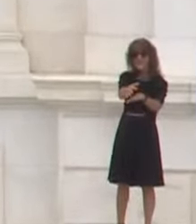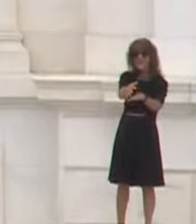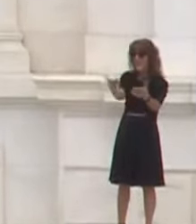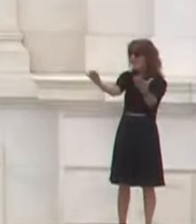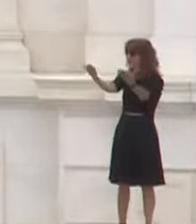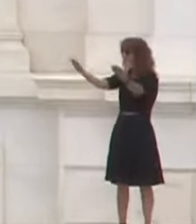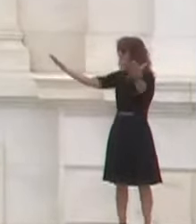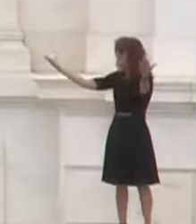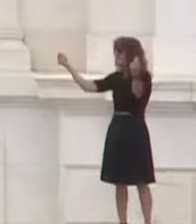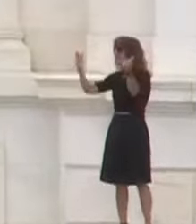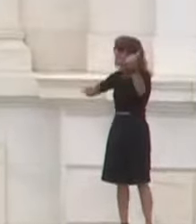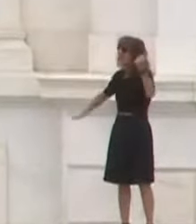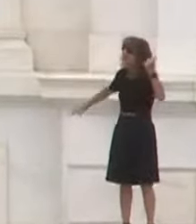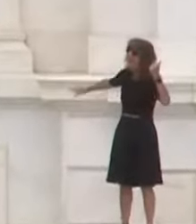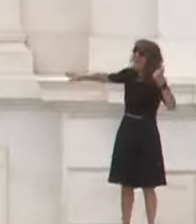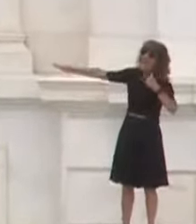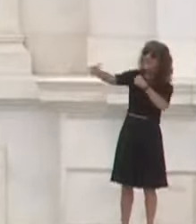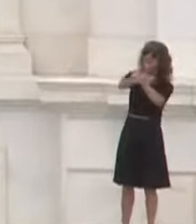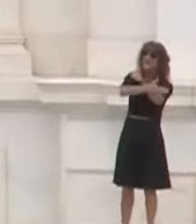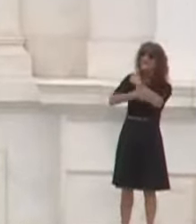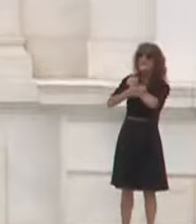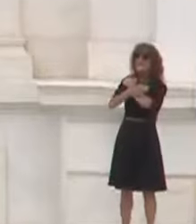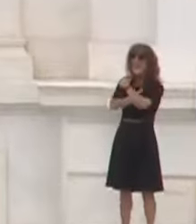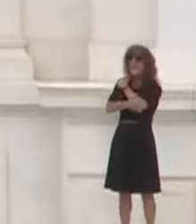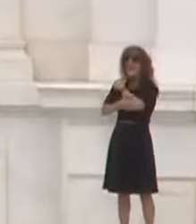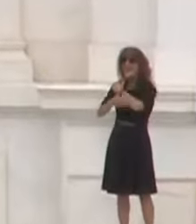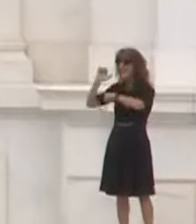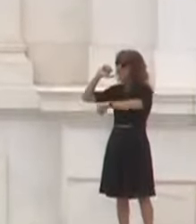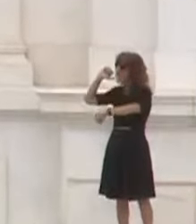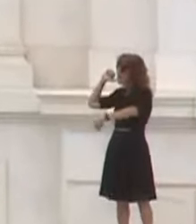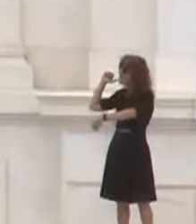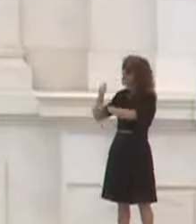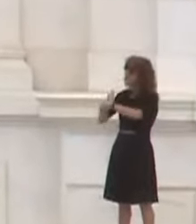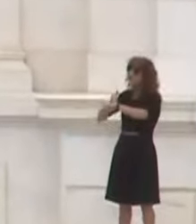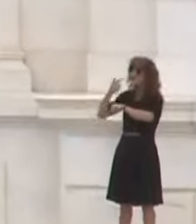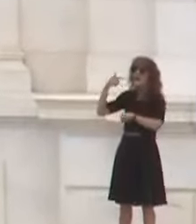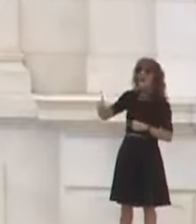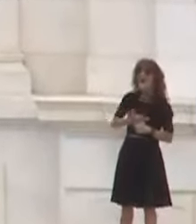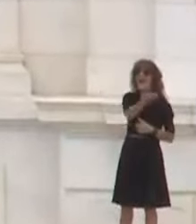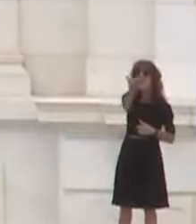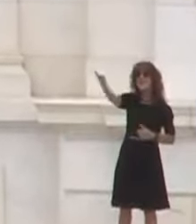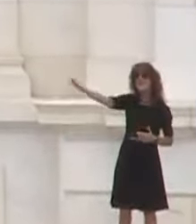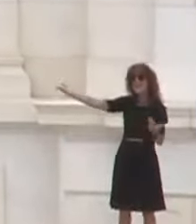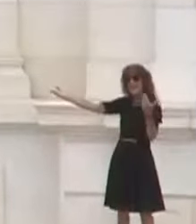This land was made for you and me